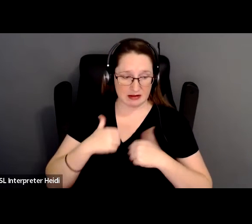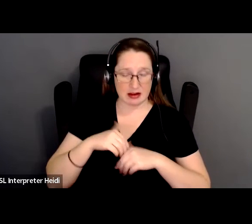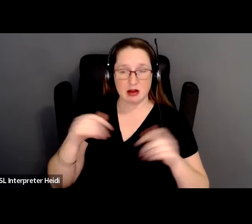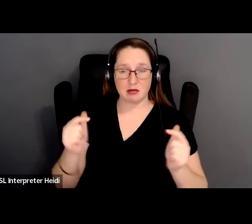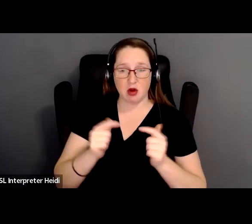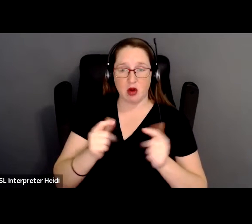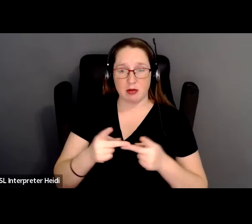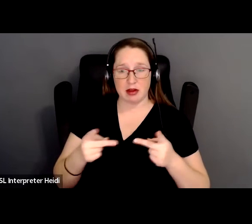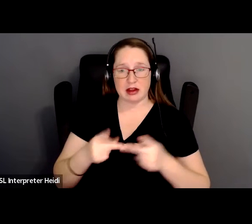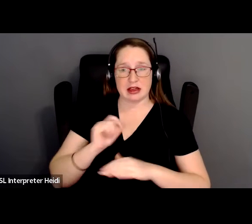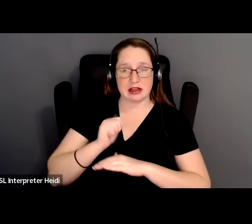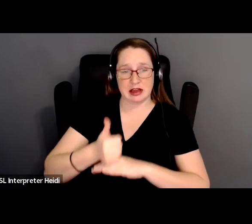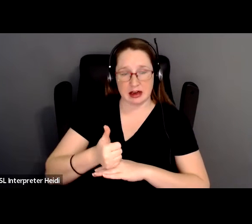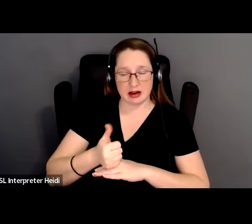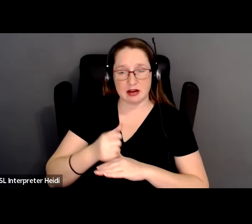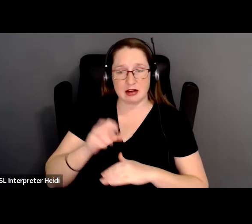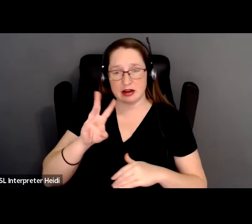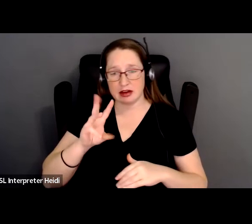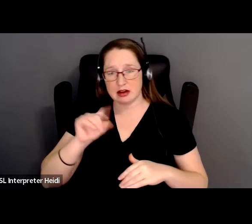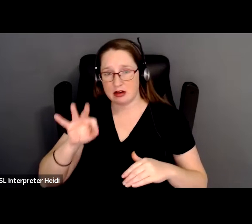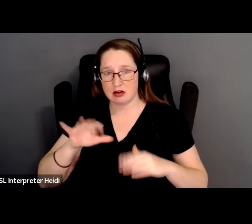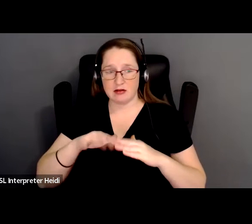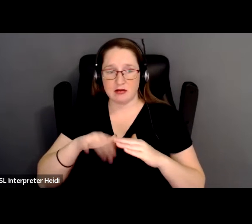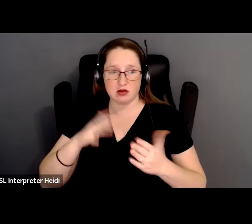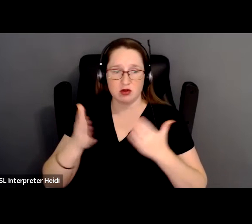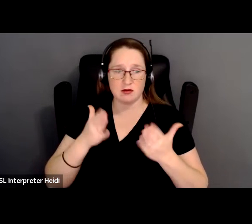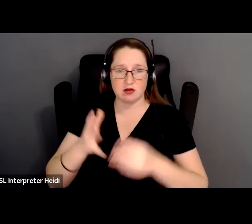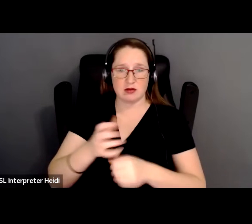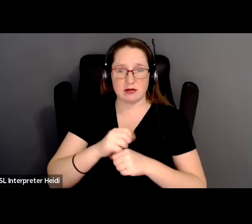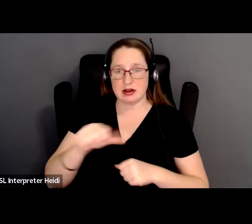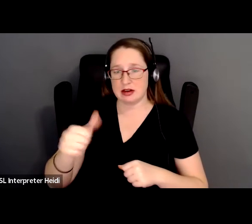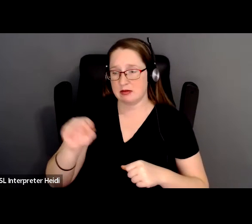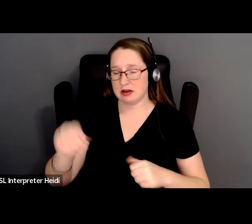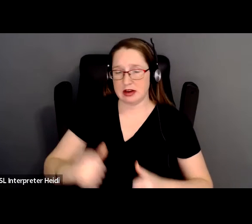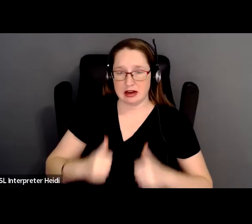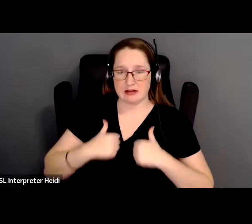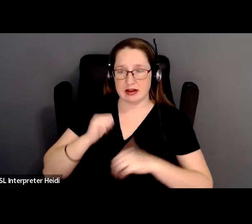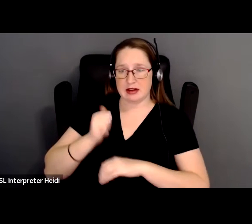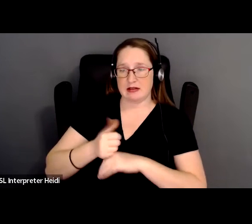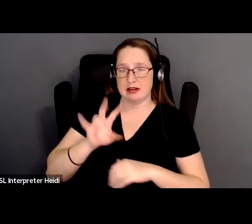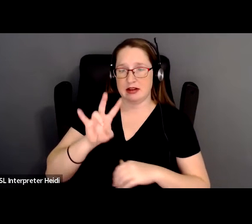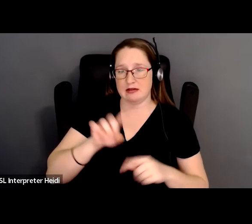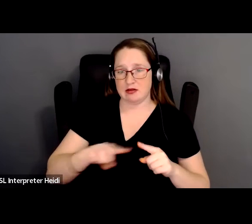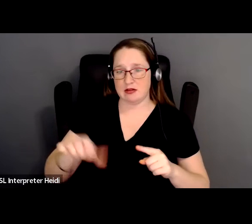settings of 6 or fewer service recipients. 10% lived in settings of 7 to 15 people and